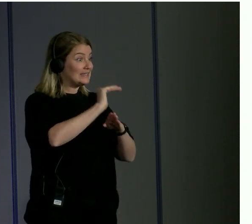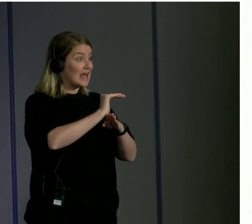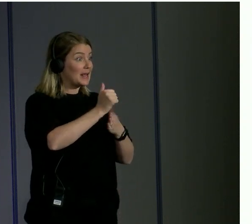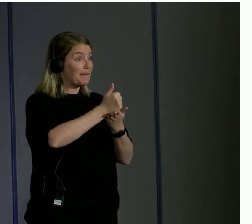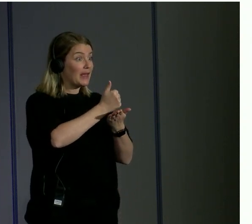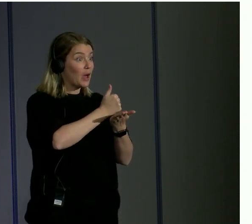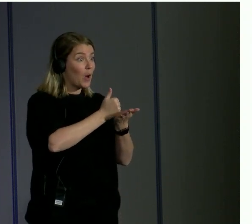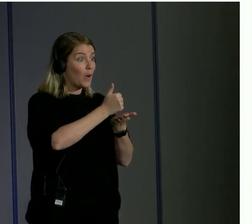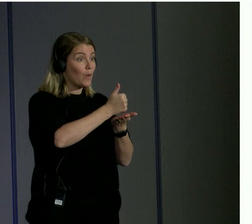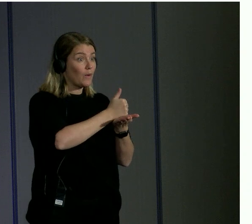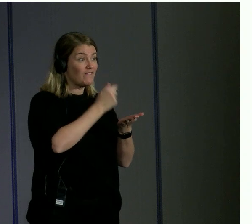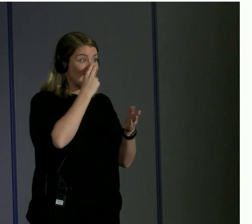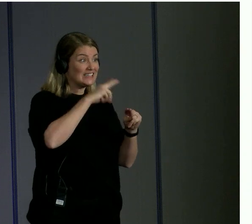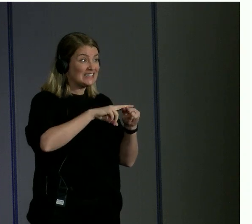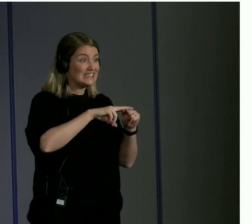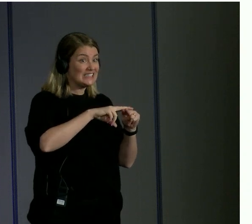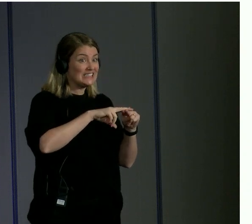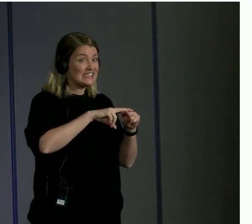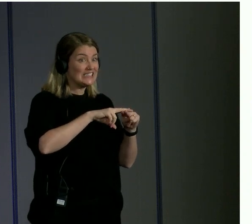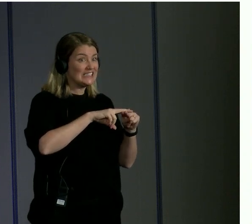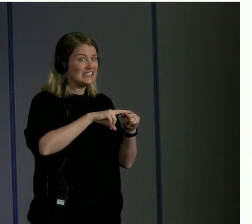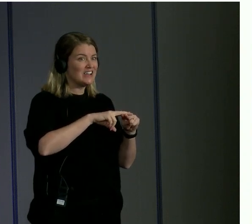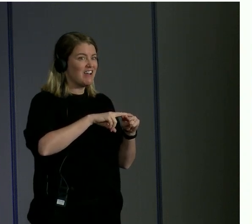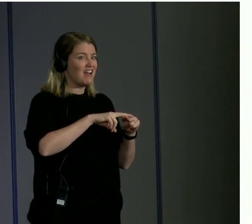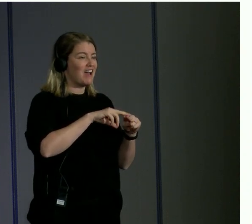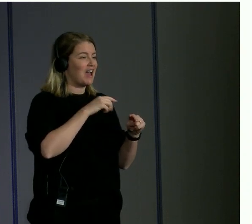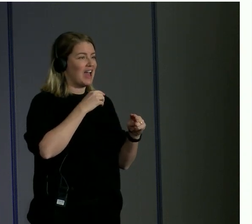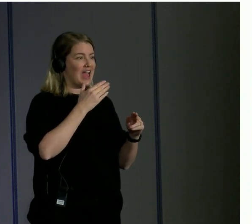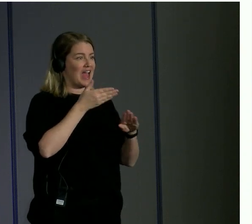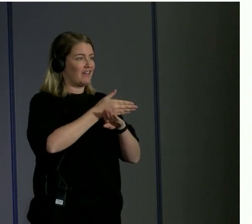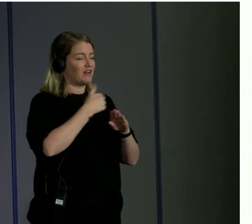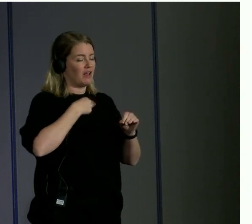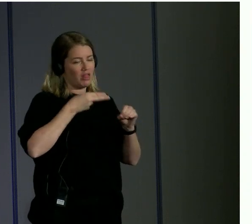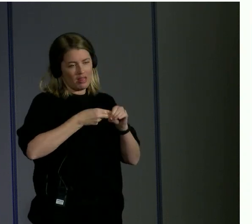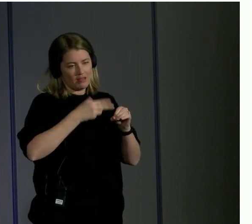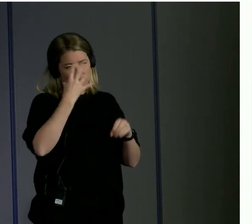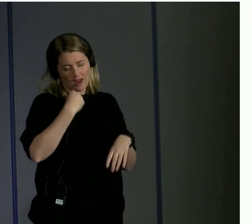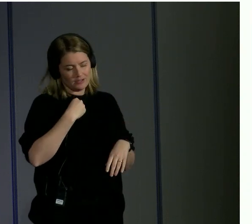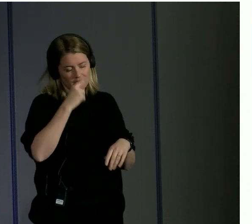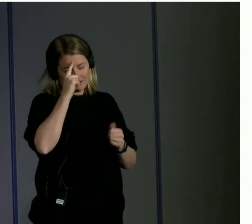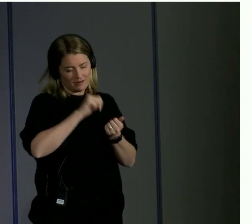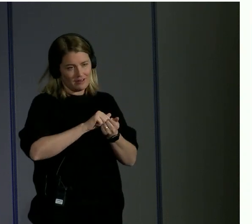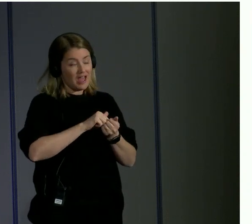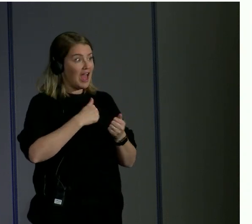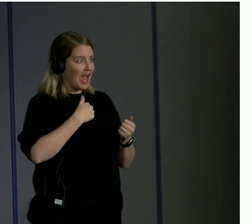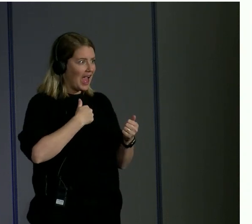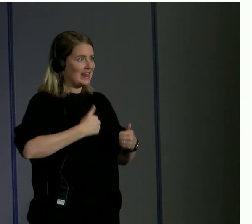was cool. I crashed afterwards. I don't know what it is. I'm in this time zone, and, yet, I feel